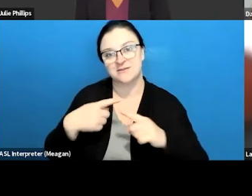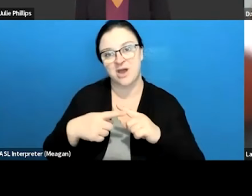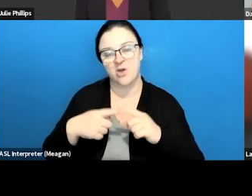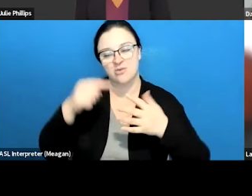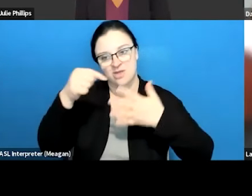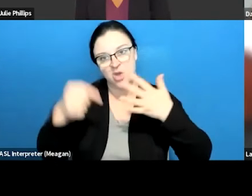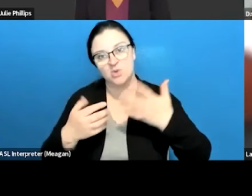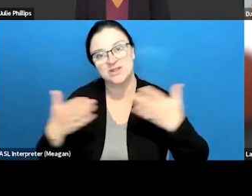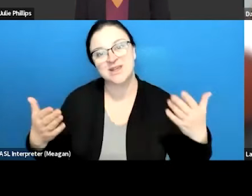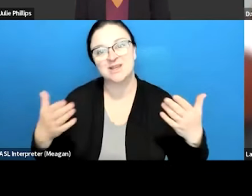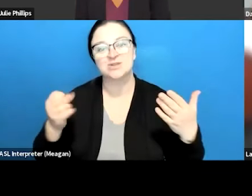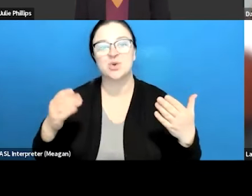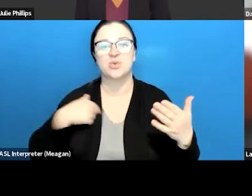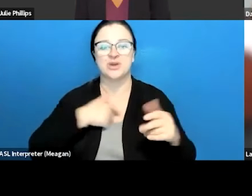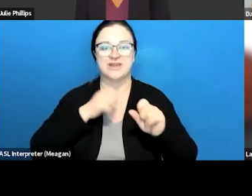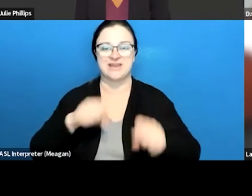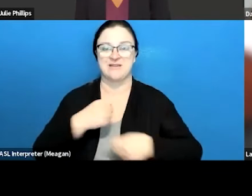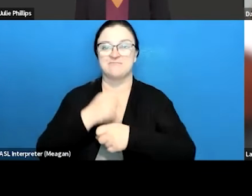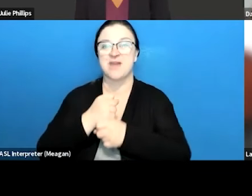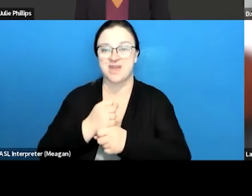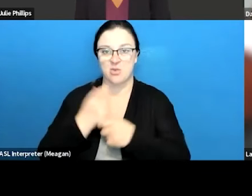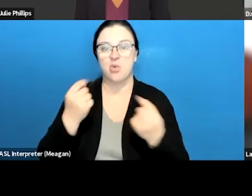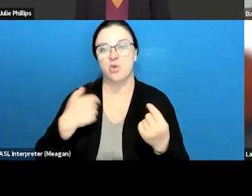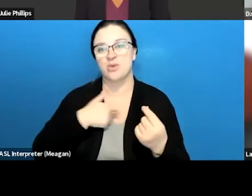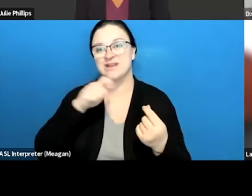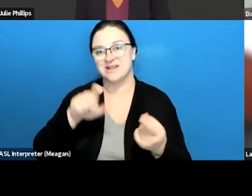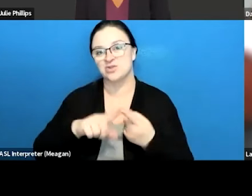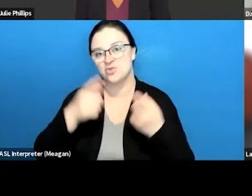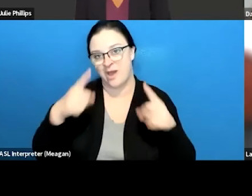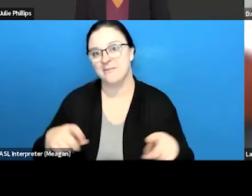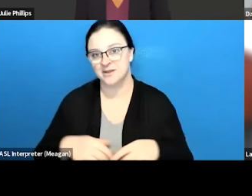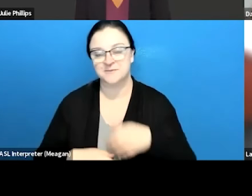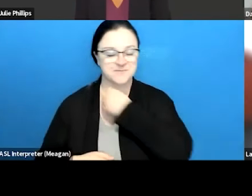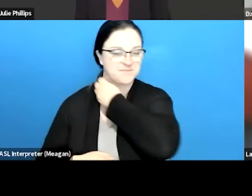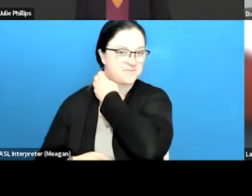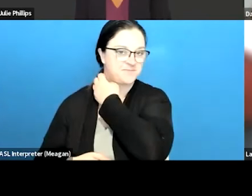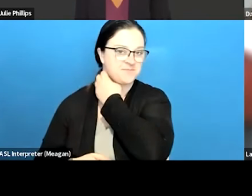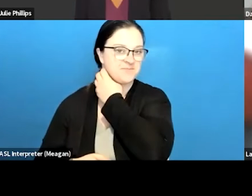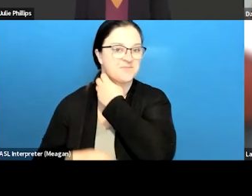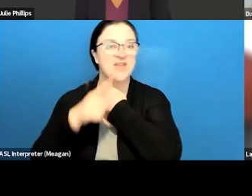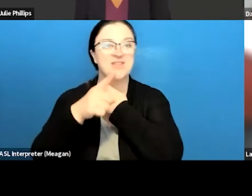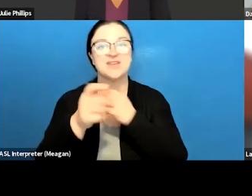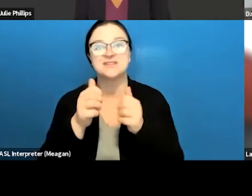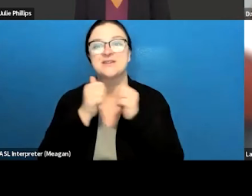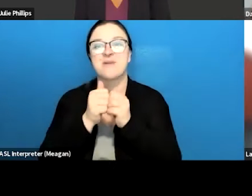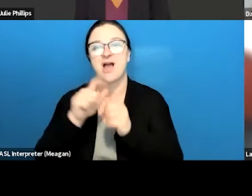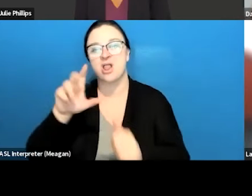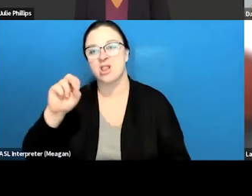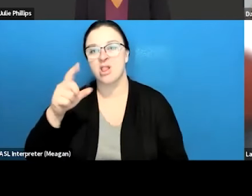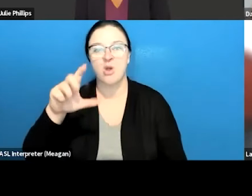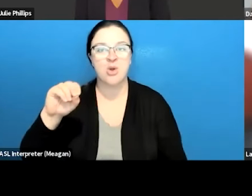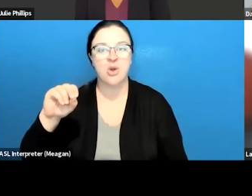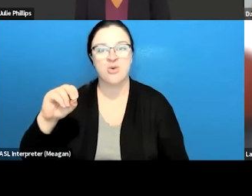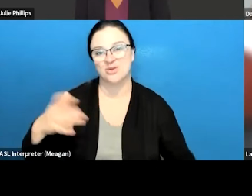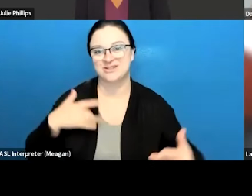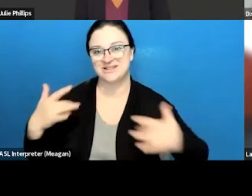and make the things happen that need to happen. And then this combined logo was also another exciting thing that we were able to create.